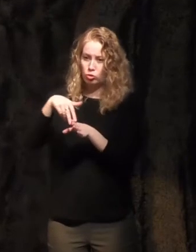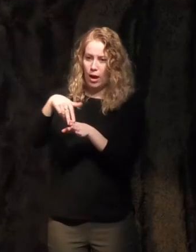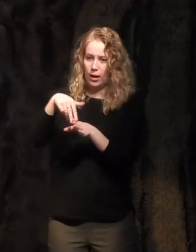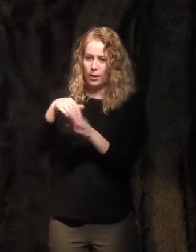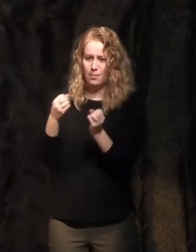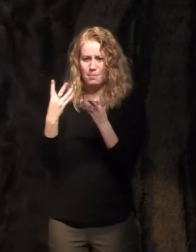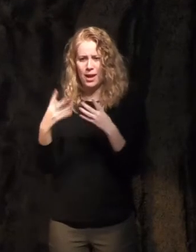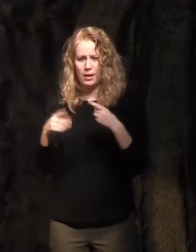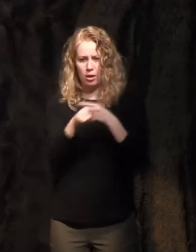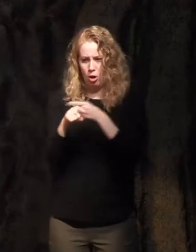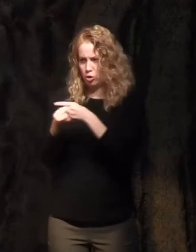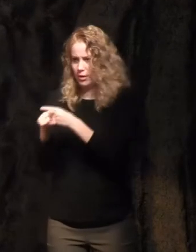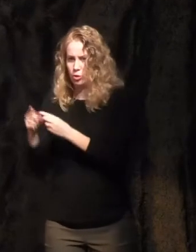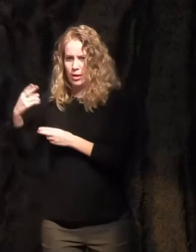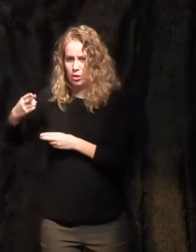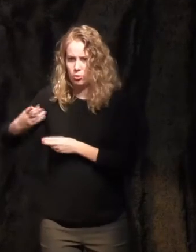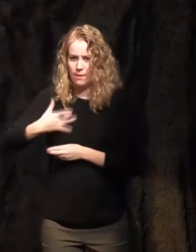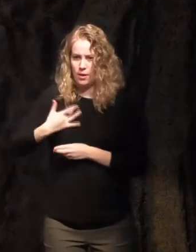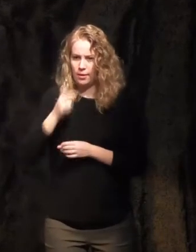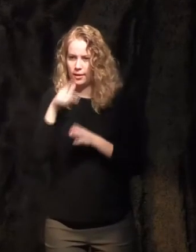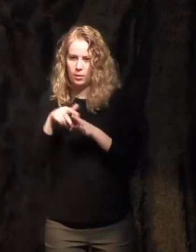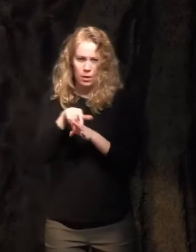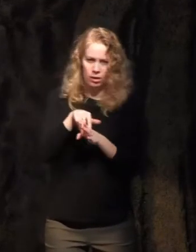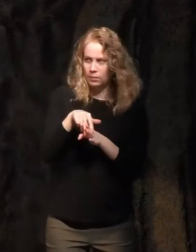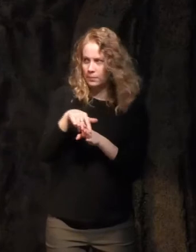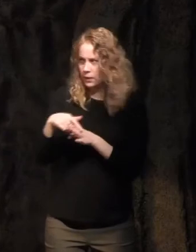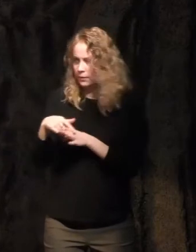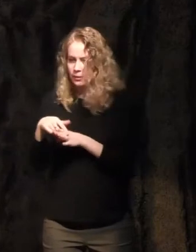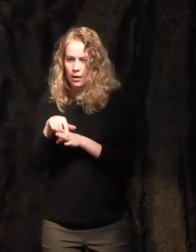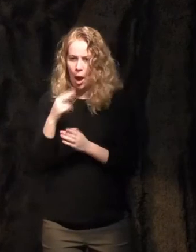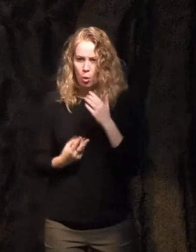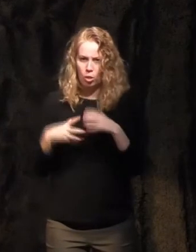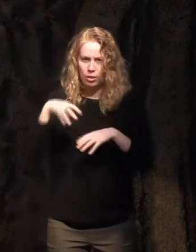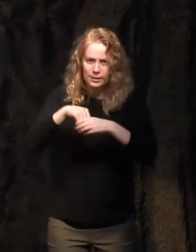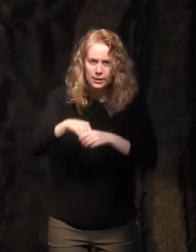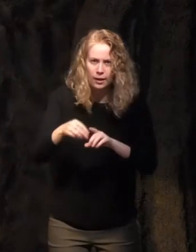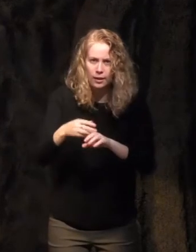contradictory histories, feeling like I'm neither one nor the other, that I'm both inside and outside.